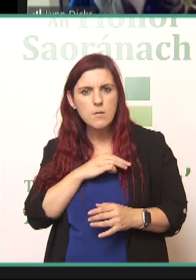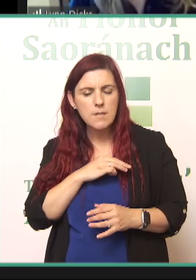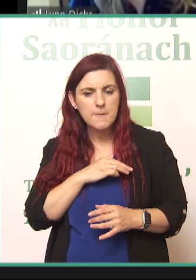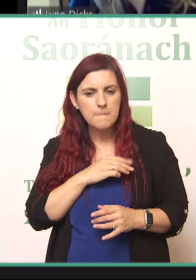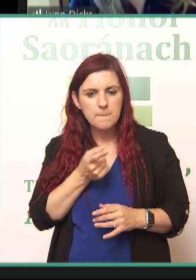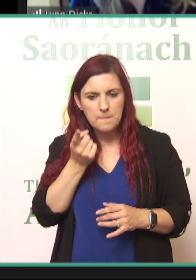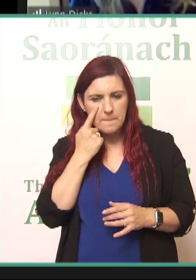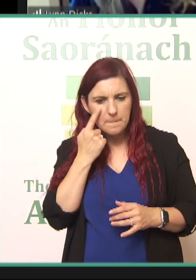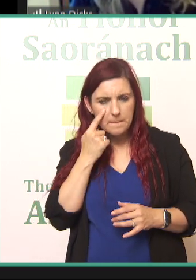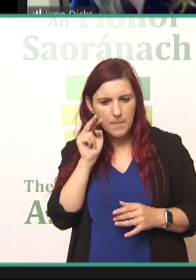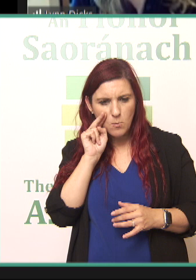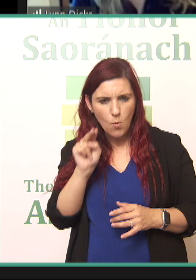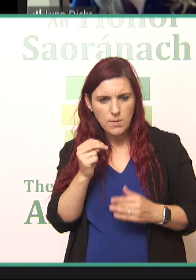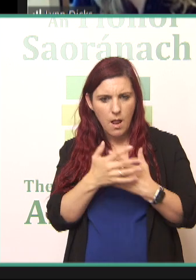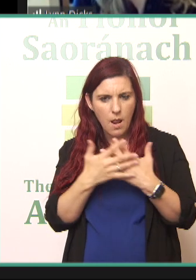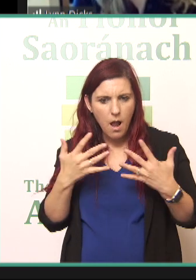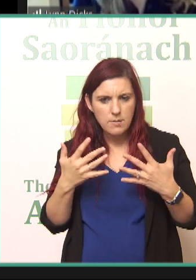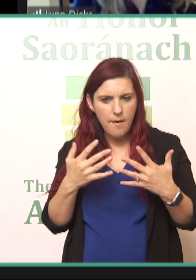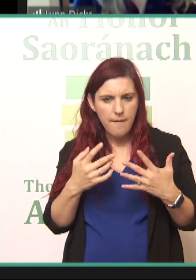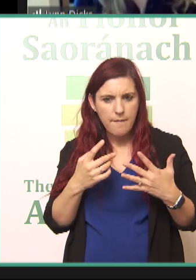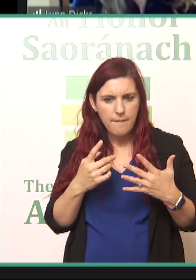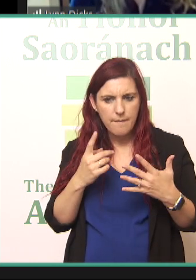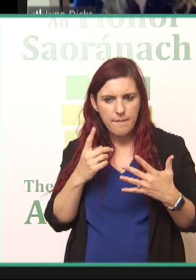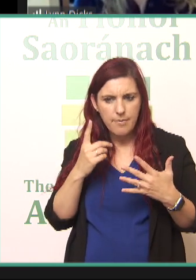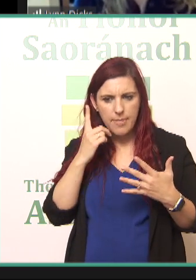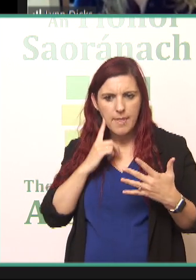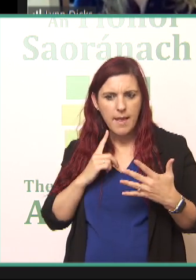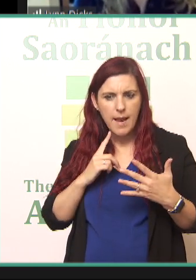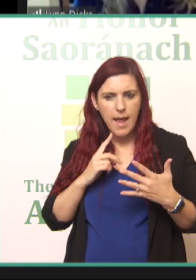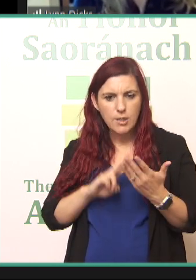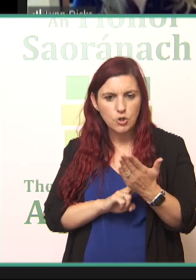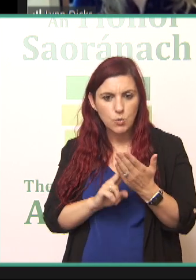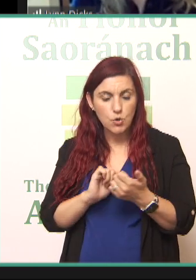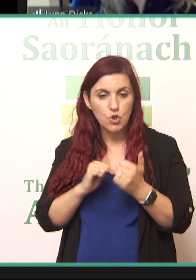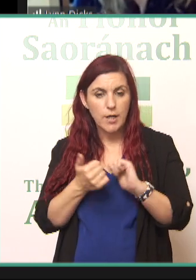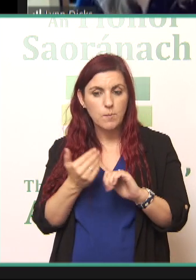that quite a lot of the land use change here actually happened before 2000 but it's still